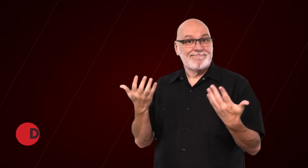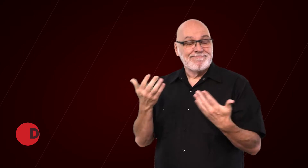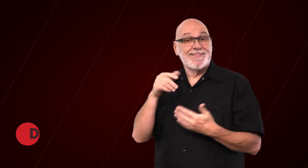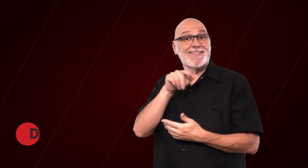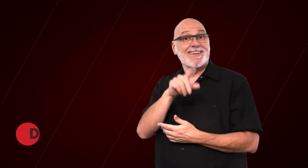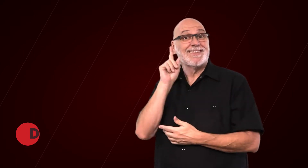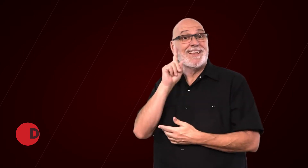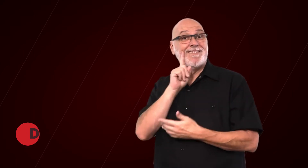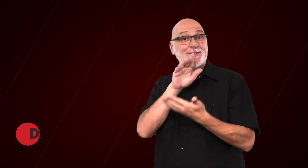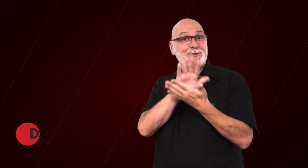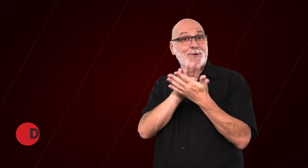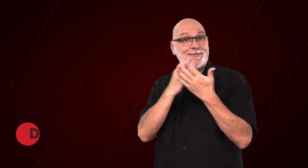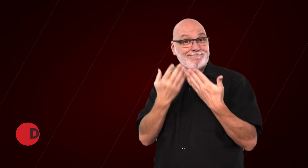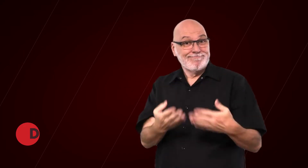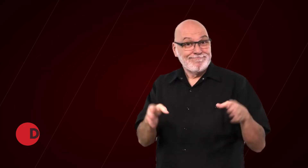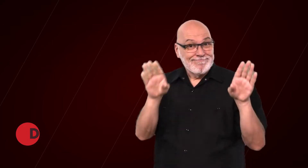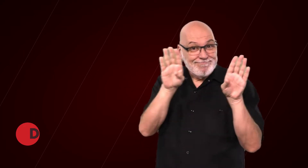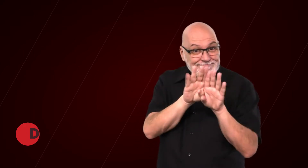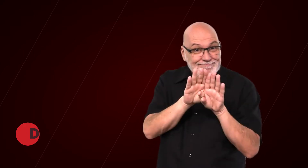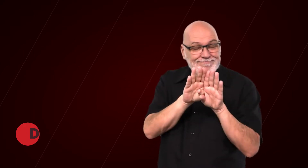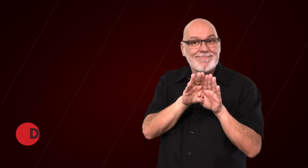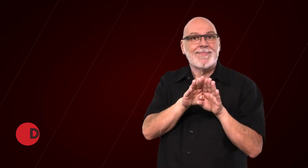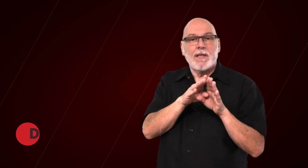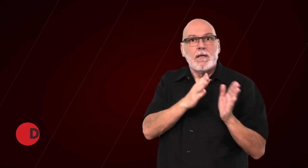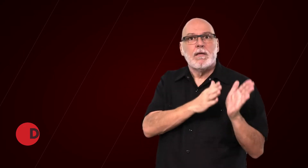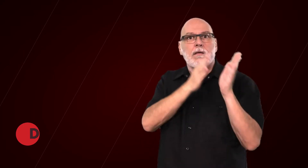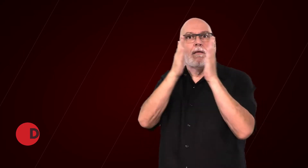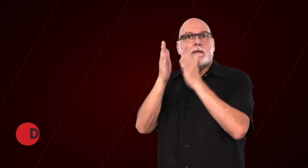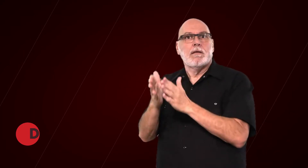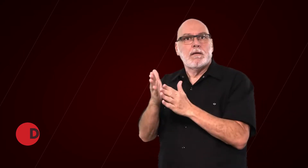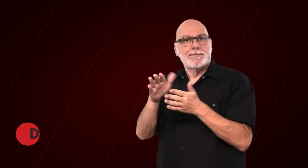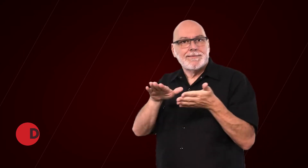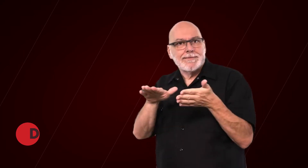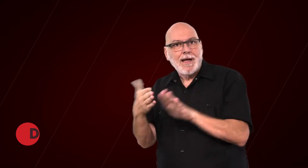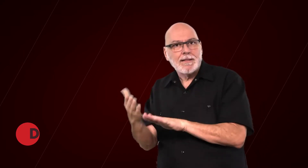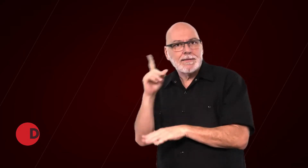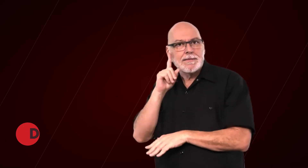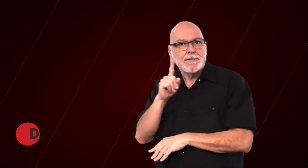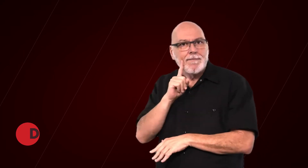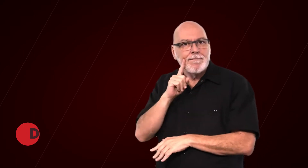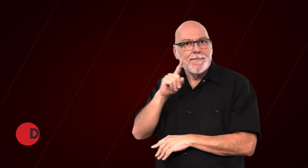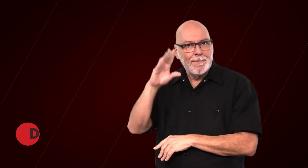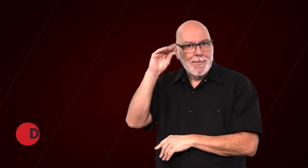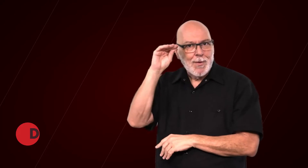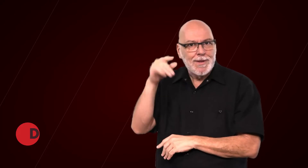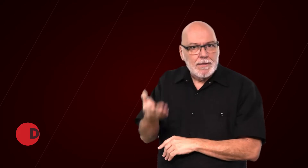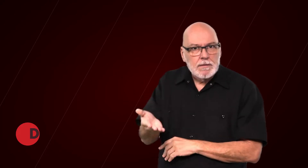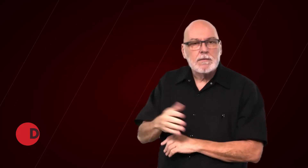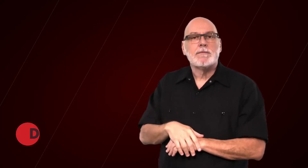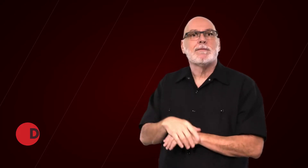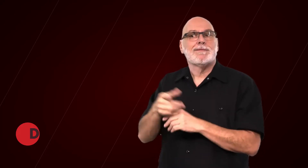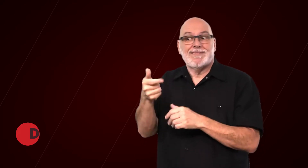The closing of the Deaf school, then the death of a young Deaf boy